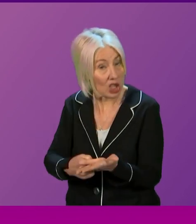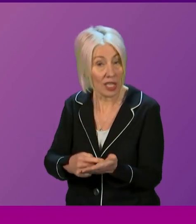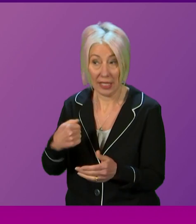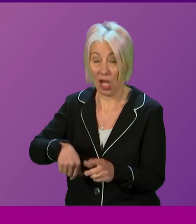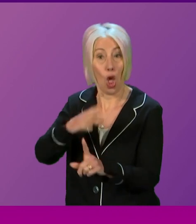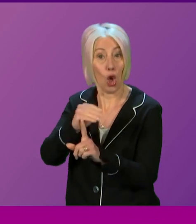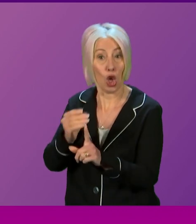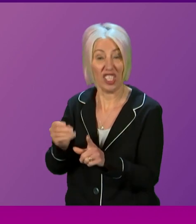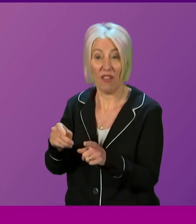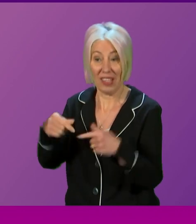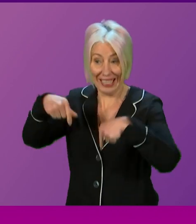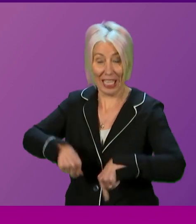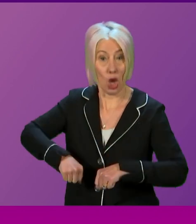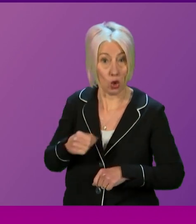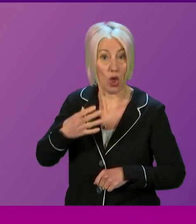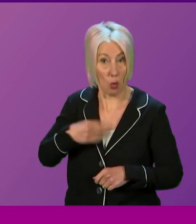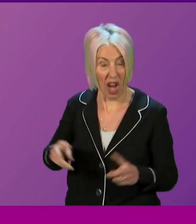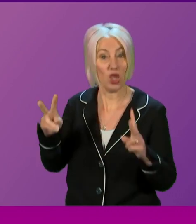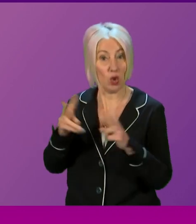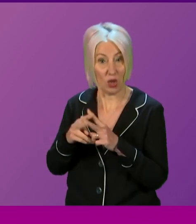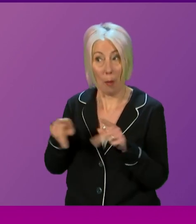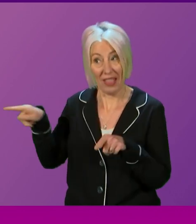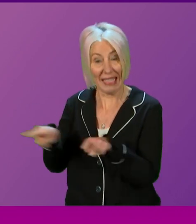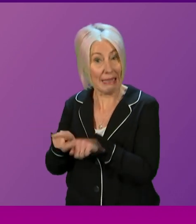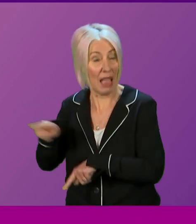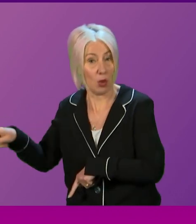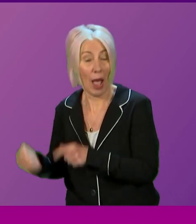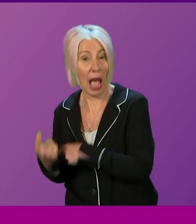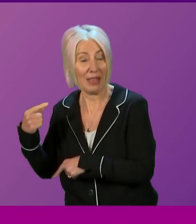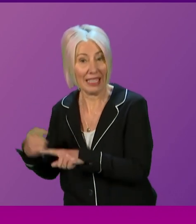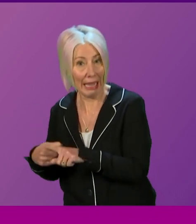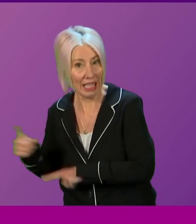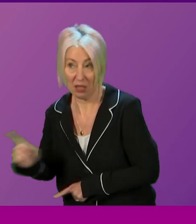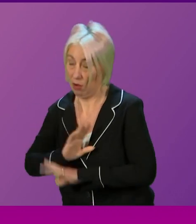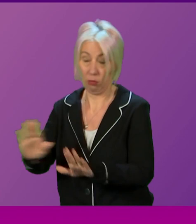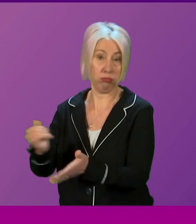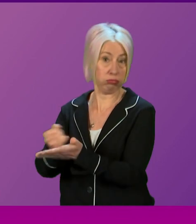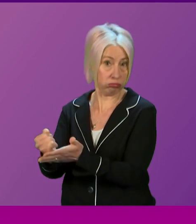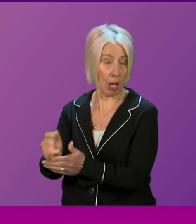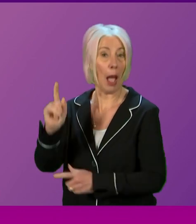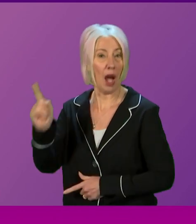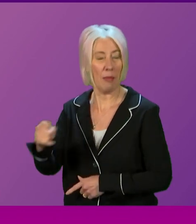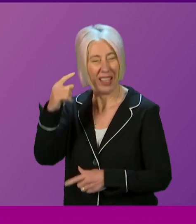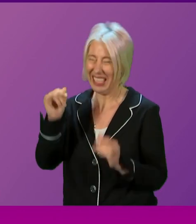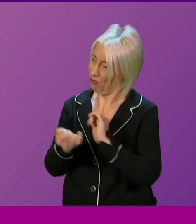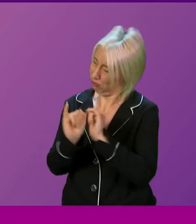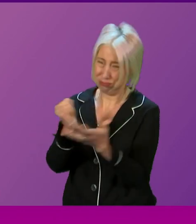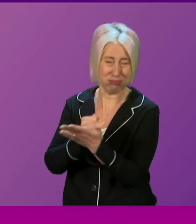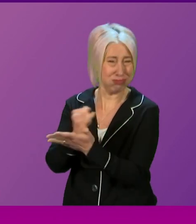initially wanted the Scottish Government to replicate—coupled with the disaster of Brexit